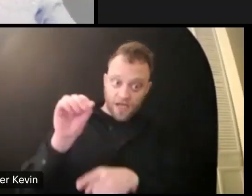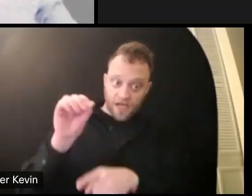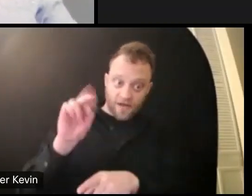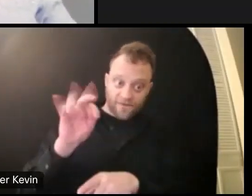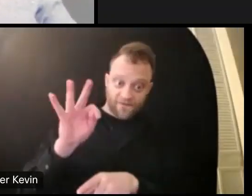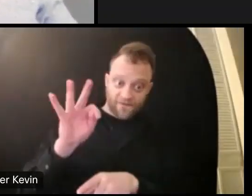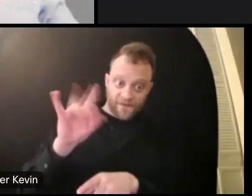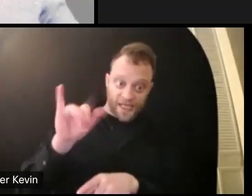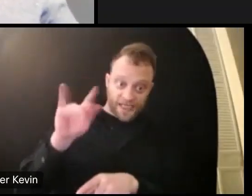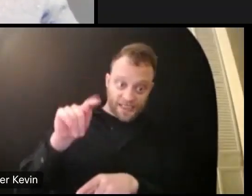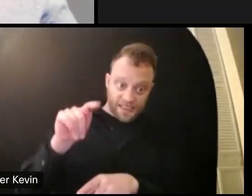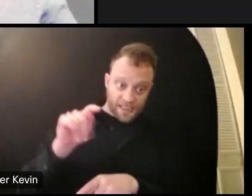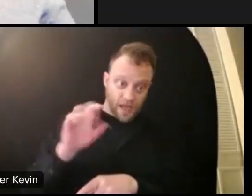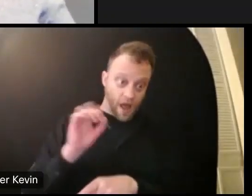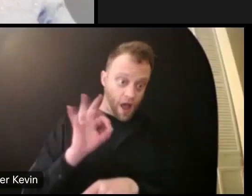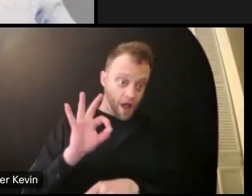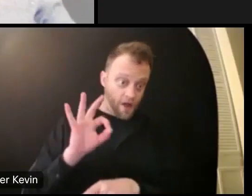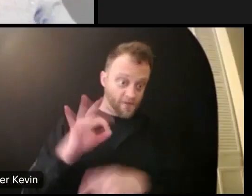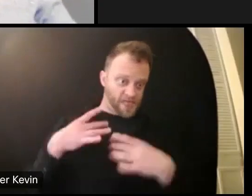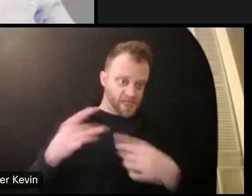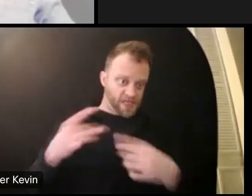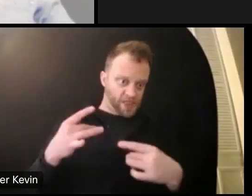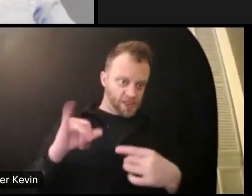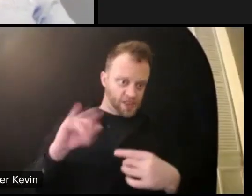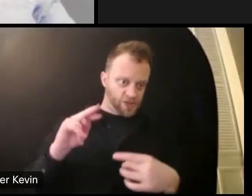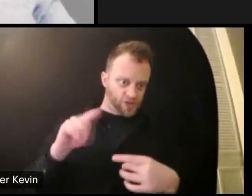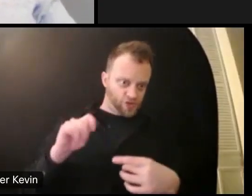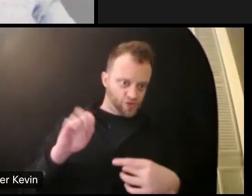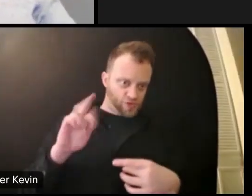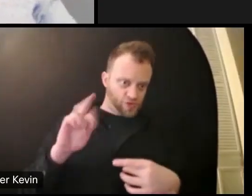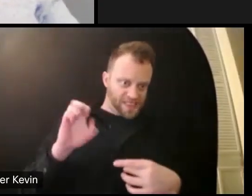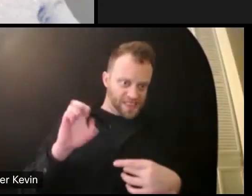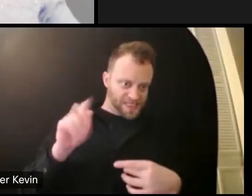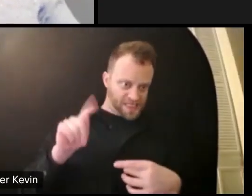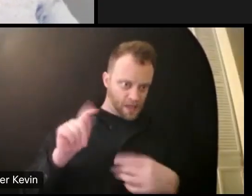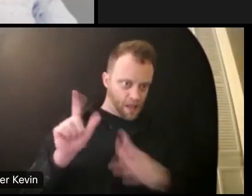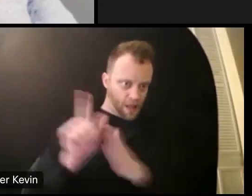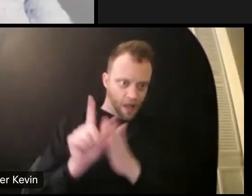a Commissioner that's a conflict and interest situation and you don't want to get caught up in